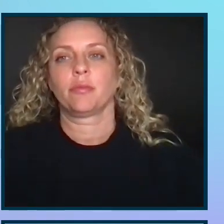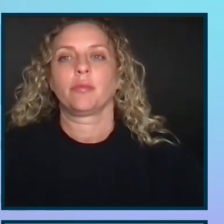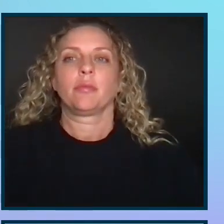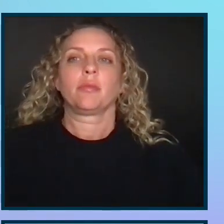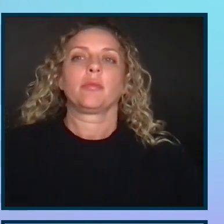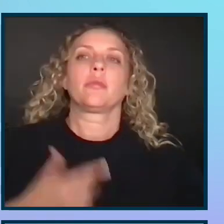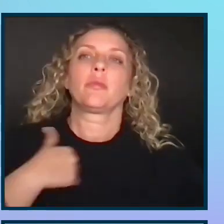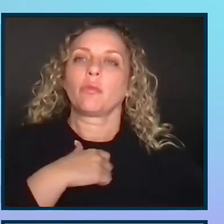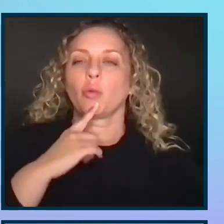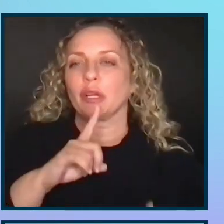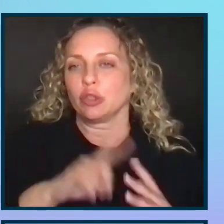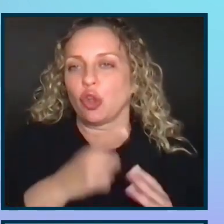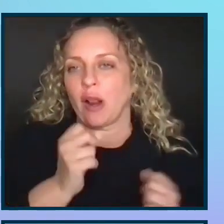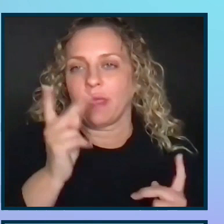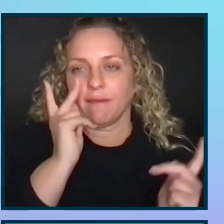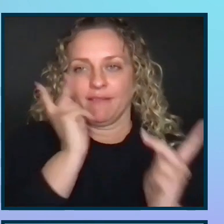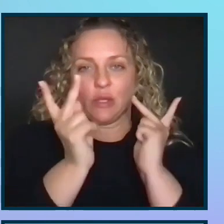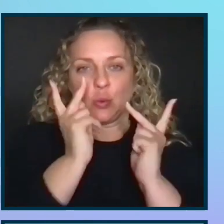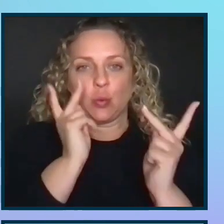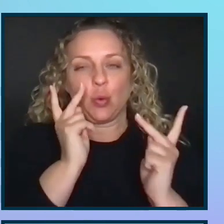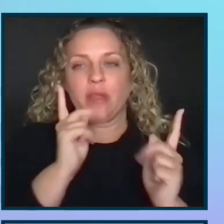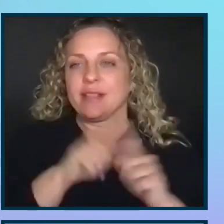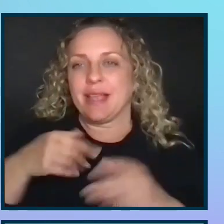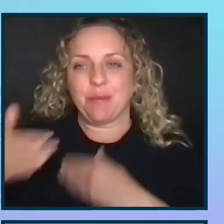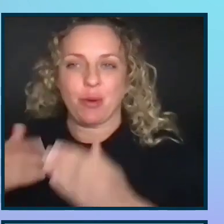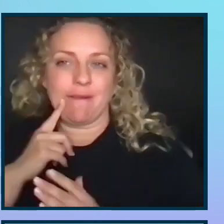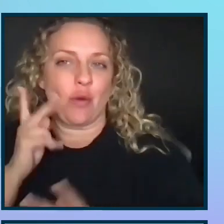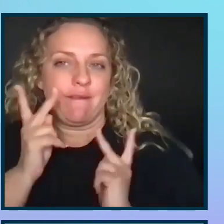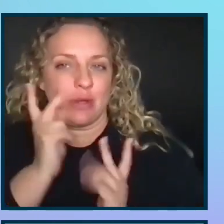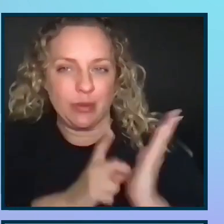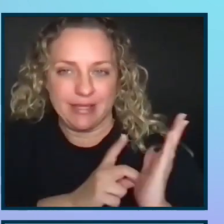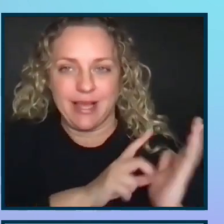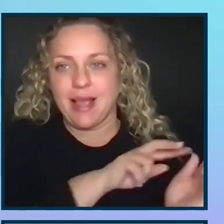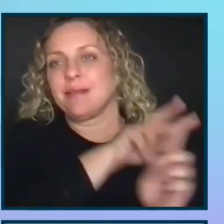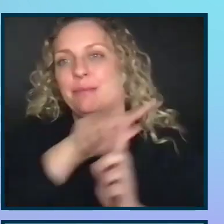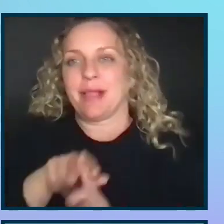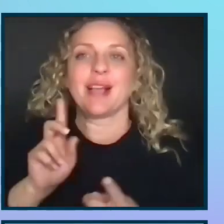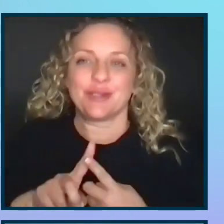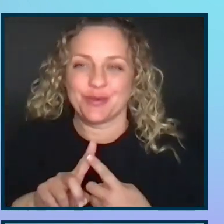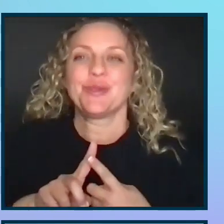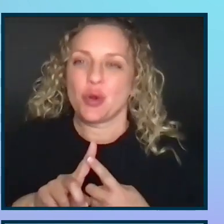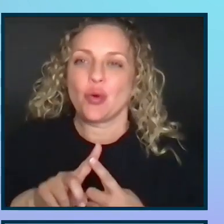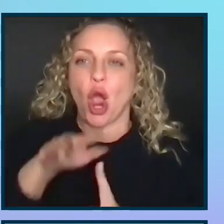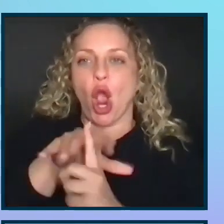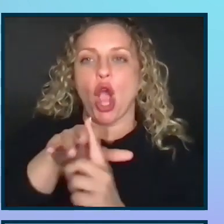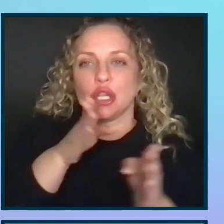We're taking these same kinds of processes that we did for visual design and applying them to content strategy, which I wish we could share today,